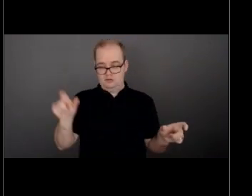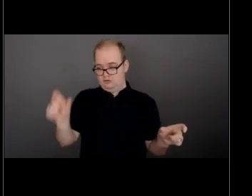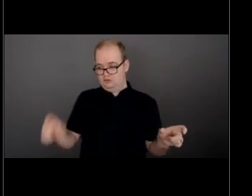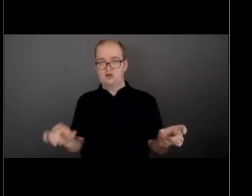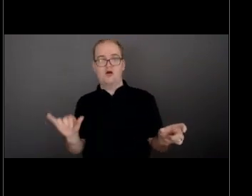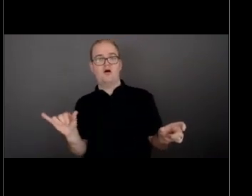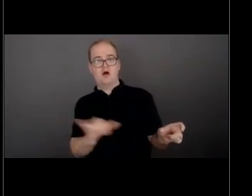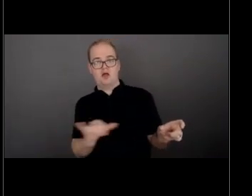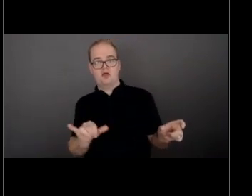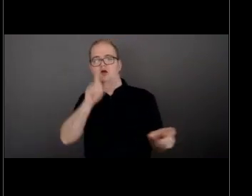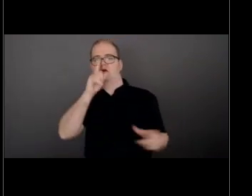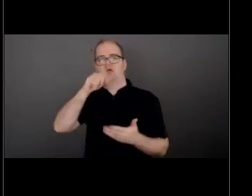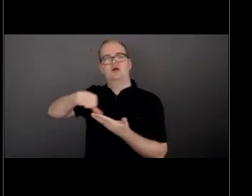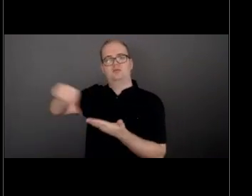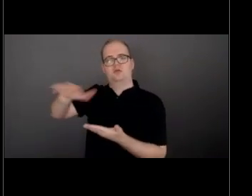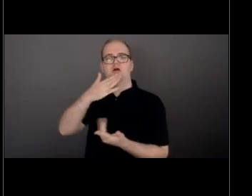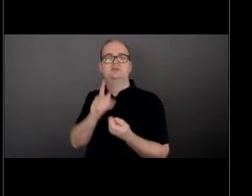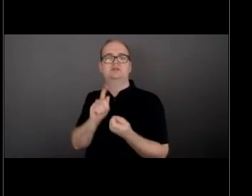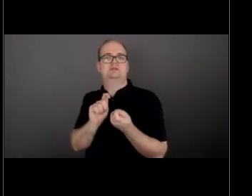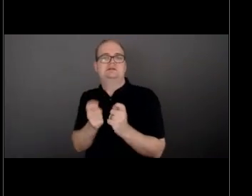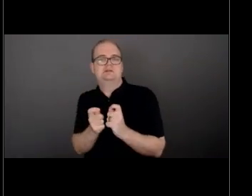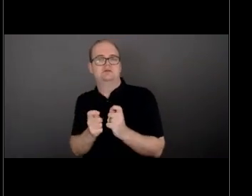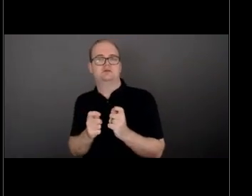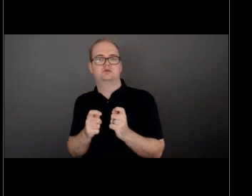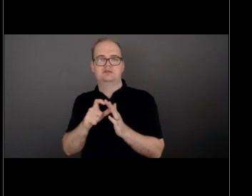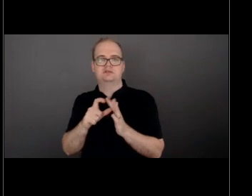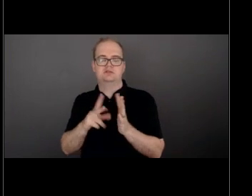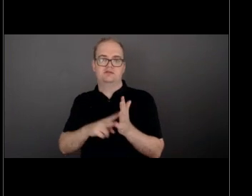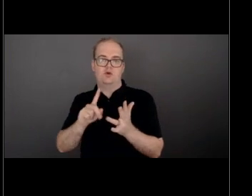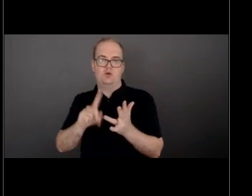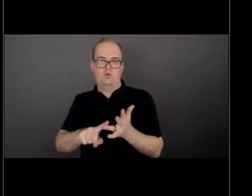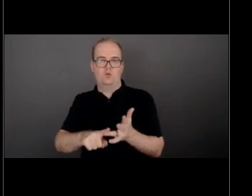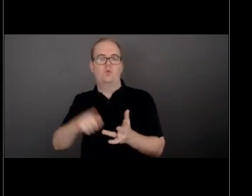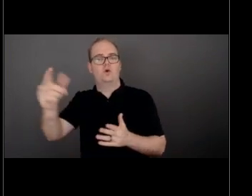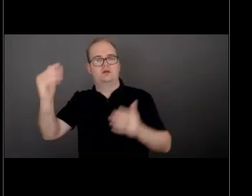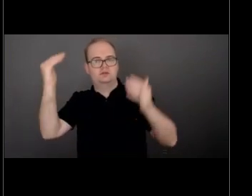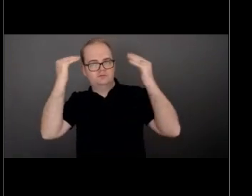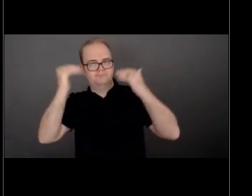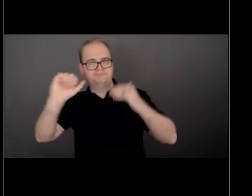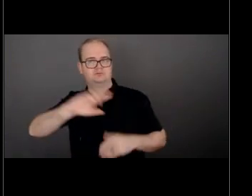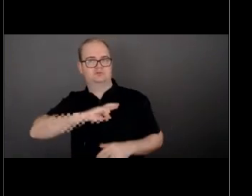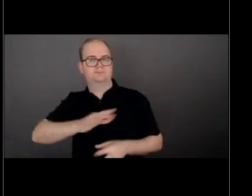it's up to the magistrate to determine whether or not they do actually make those changes.